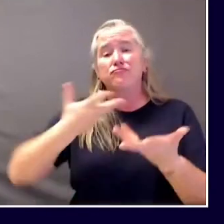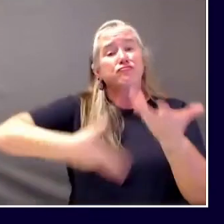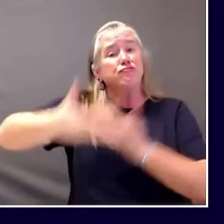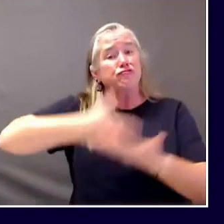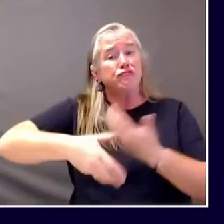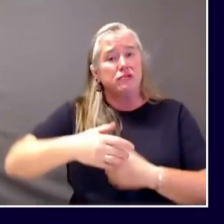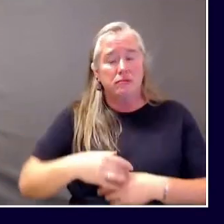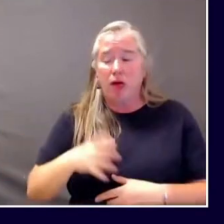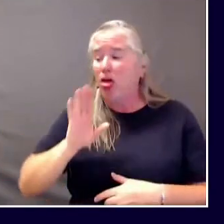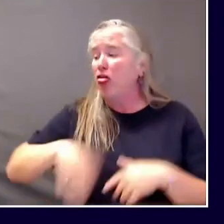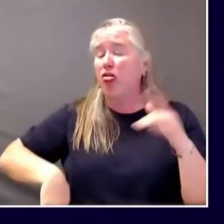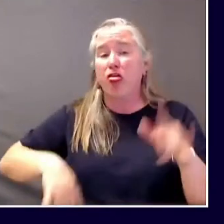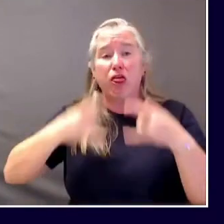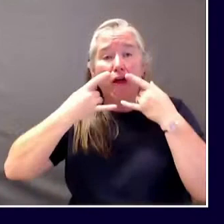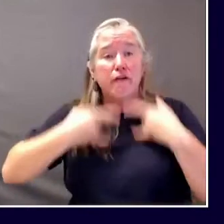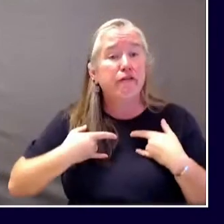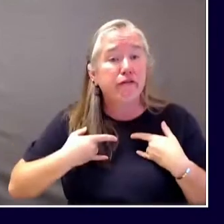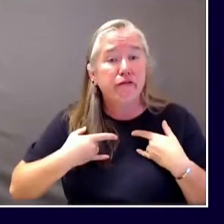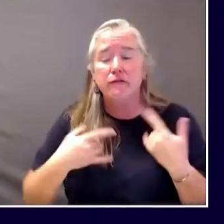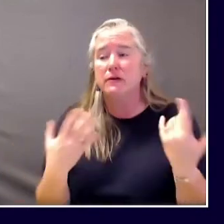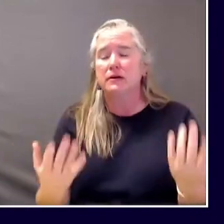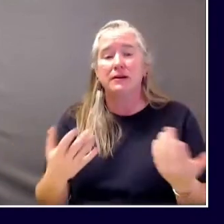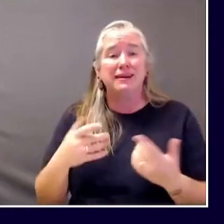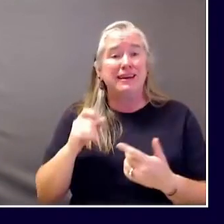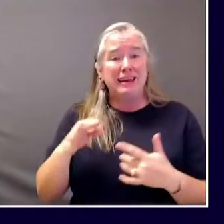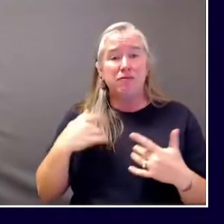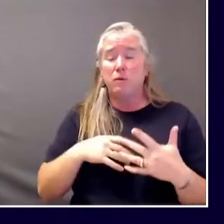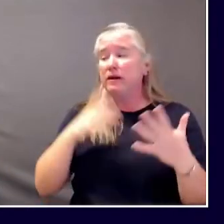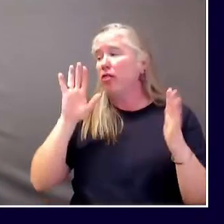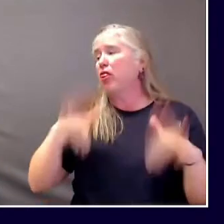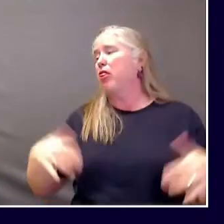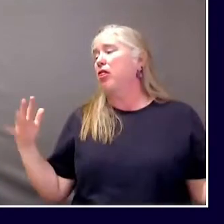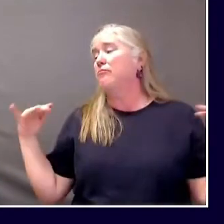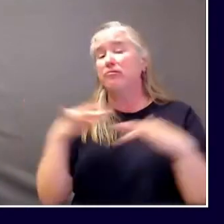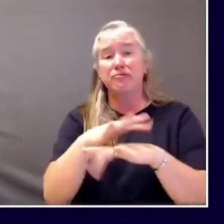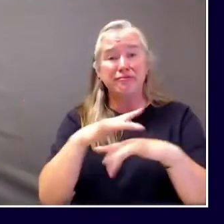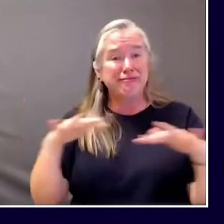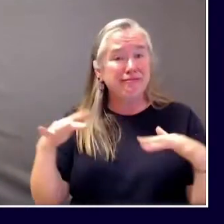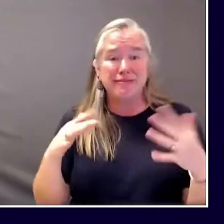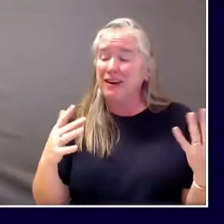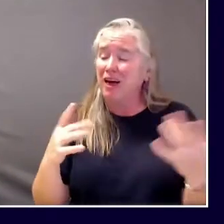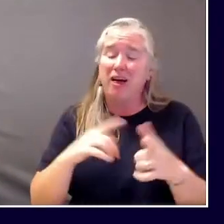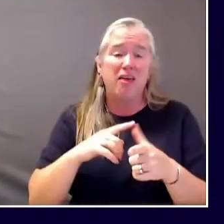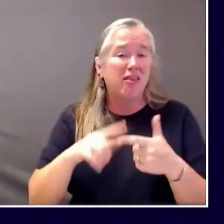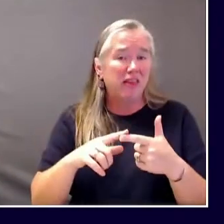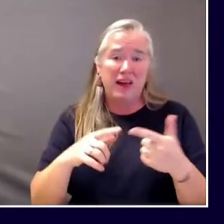places if we do not avoid large